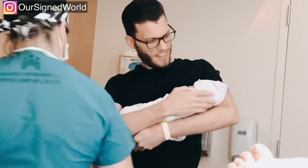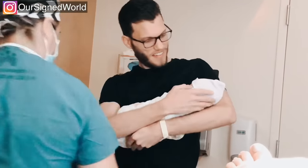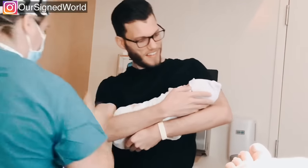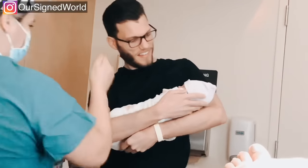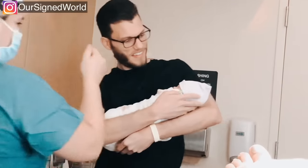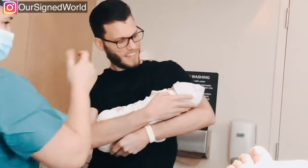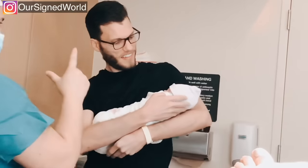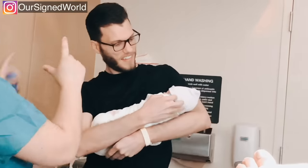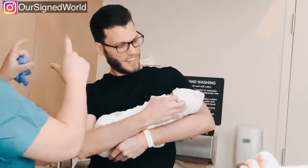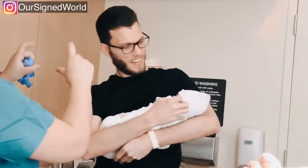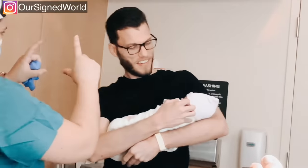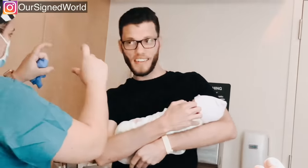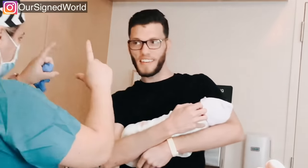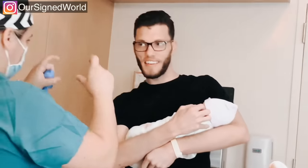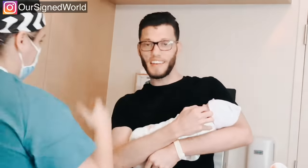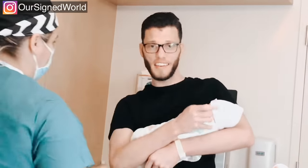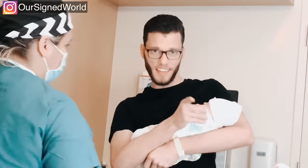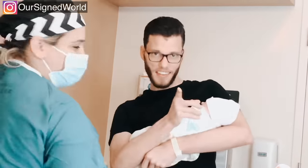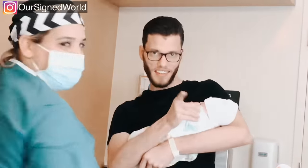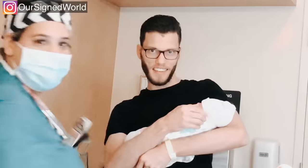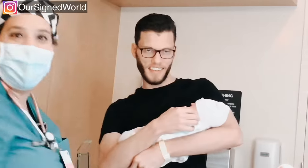Nurse: Do you want a picture? Z: My wife is filming.